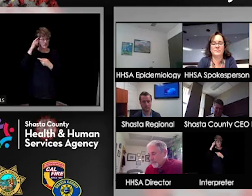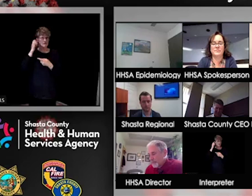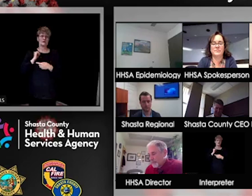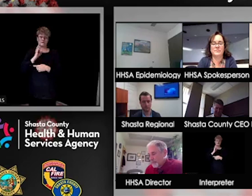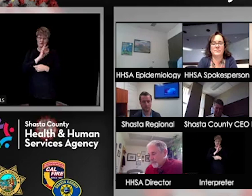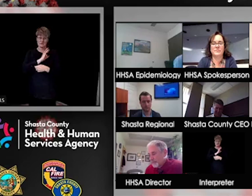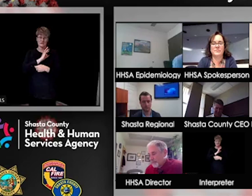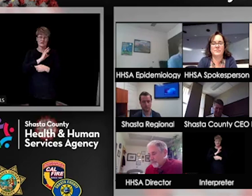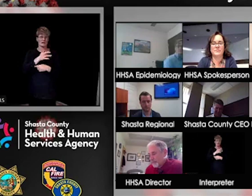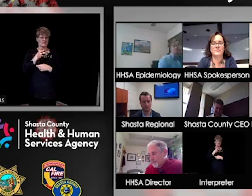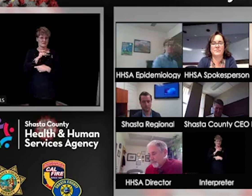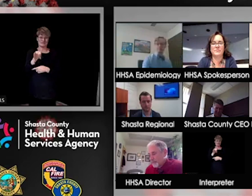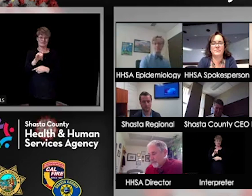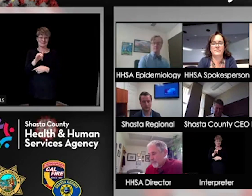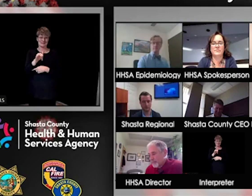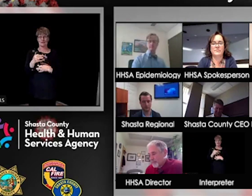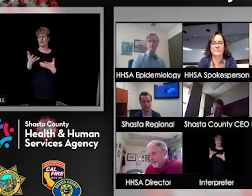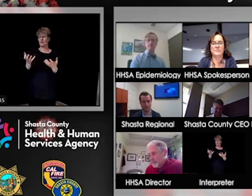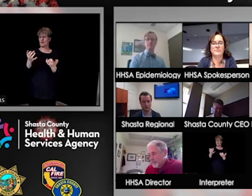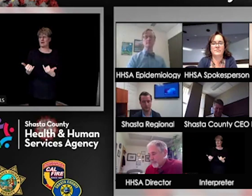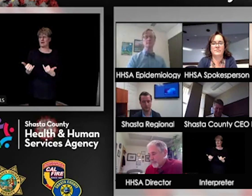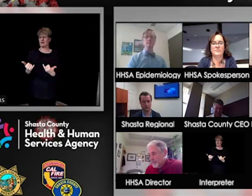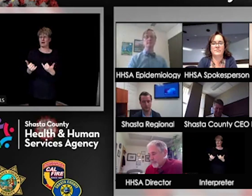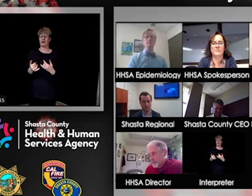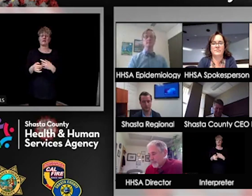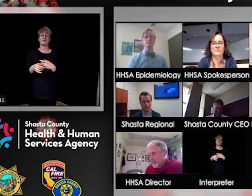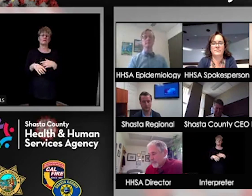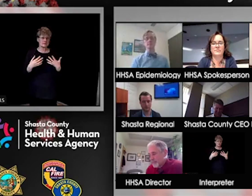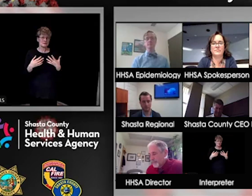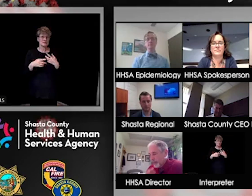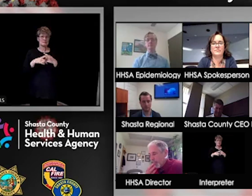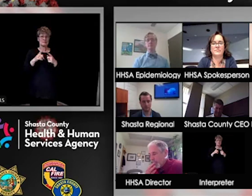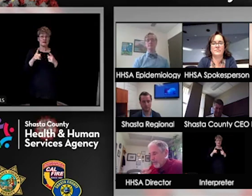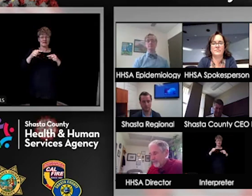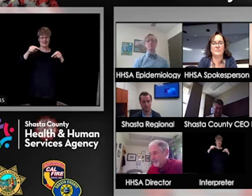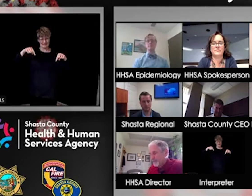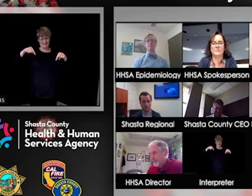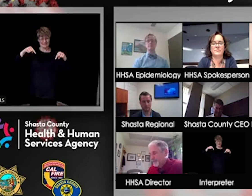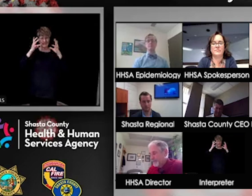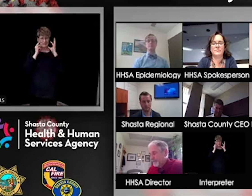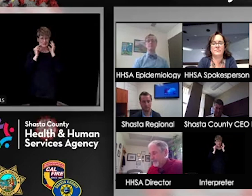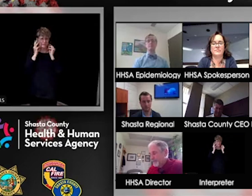when they want it. And in the case of a pandemic like this where the global supply chain is